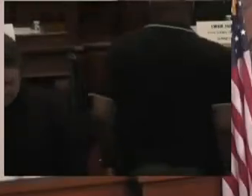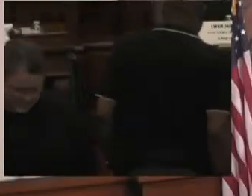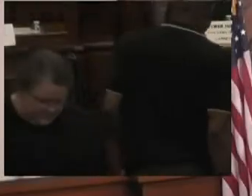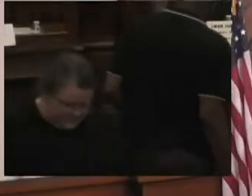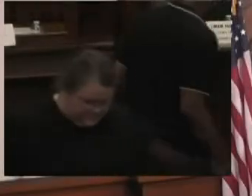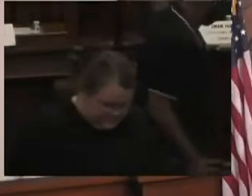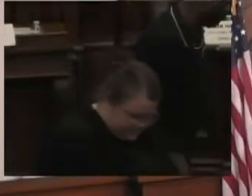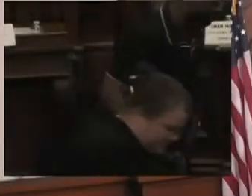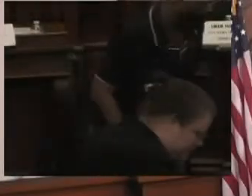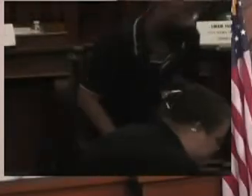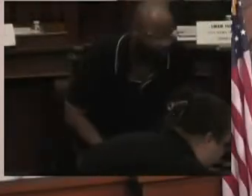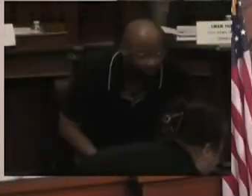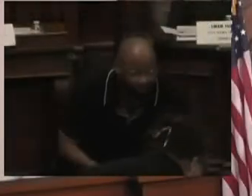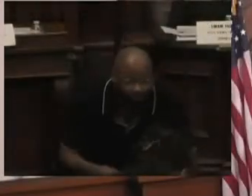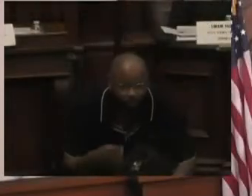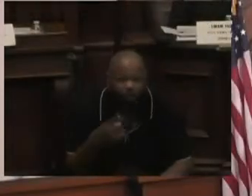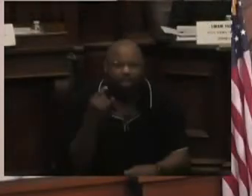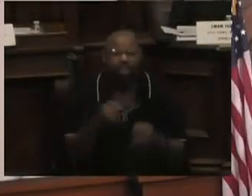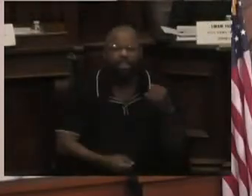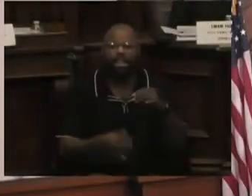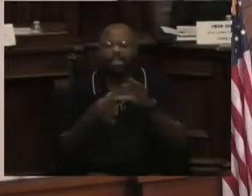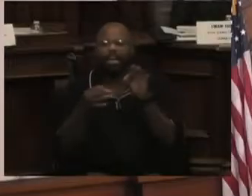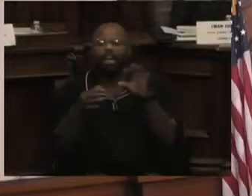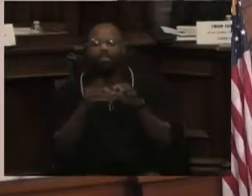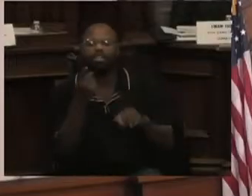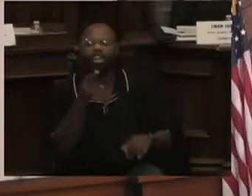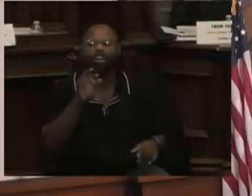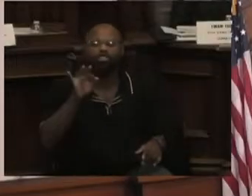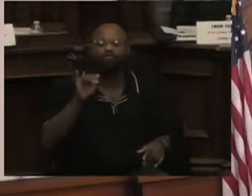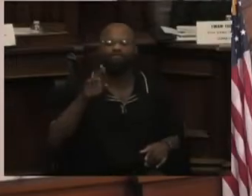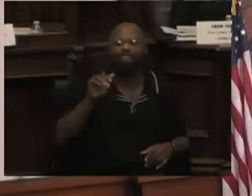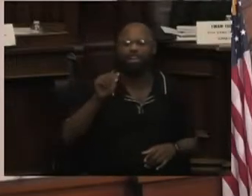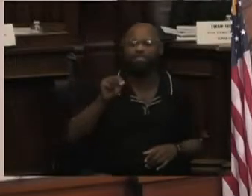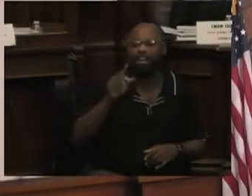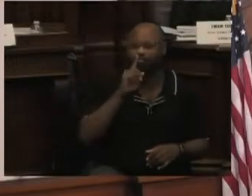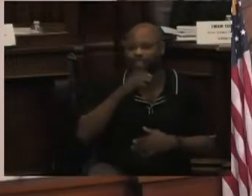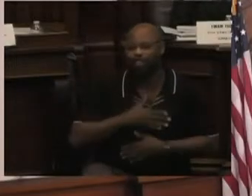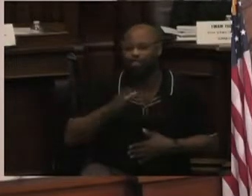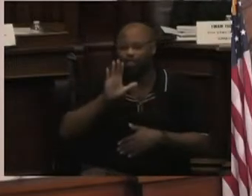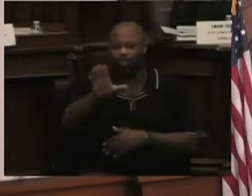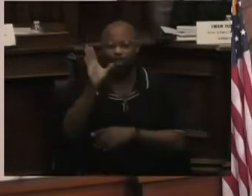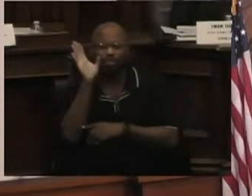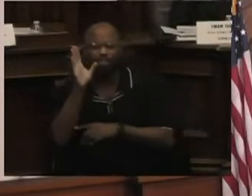you. Also, I did want to I had